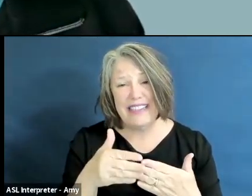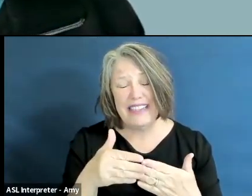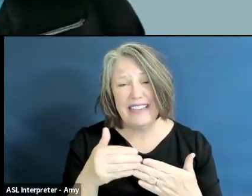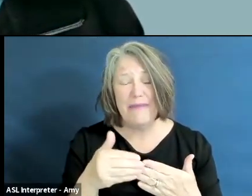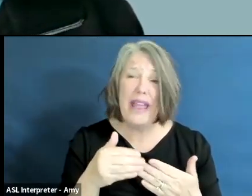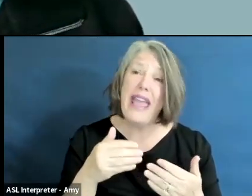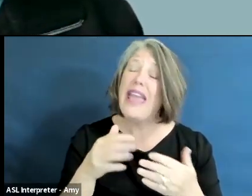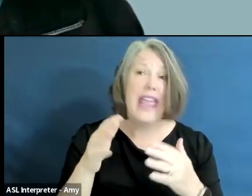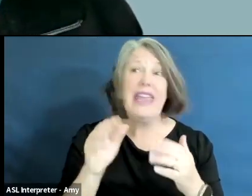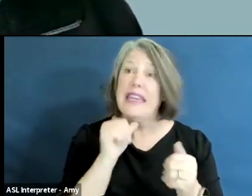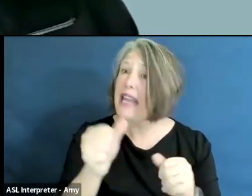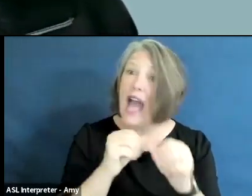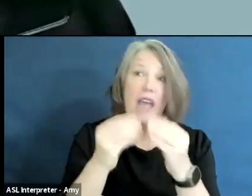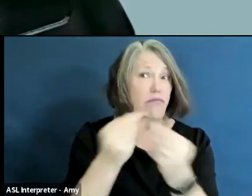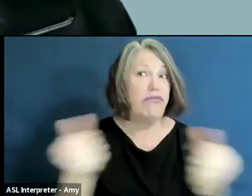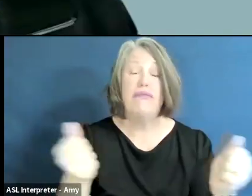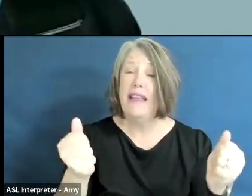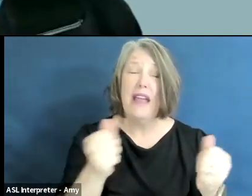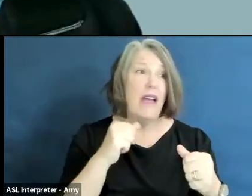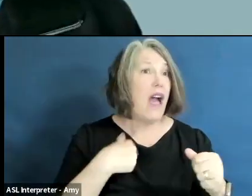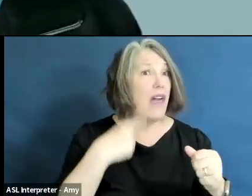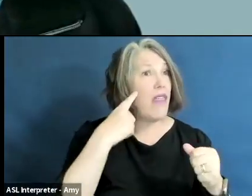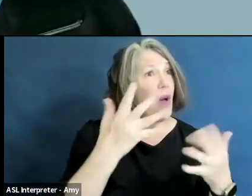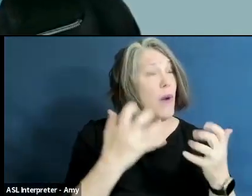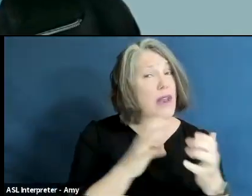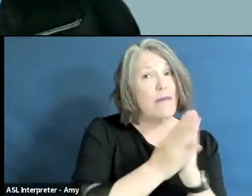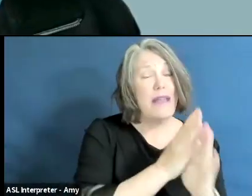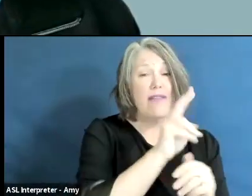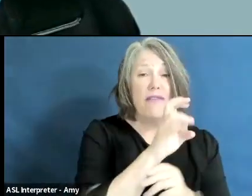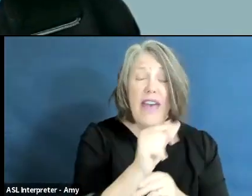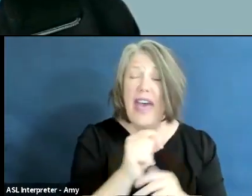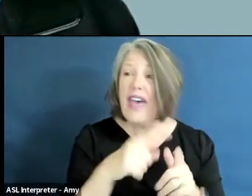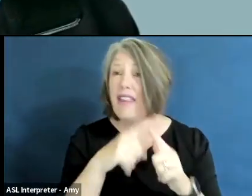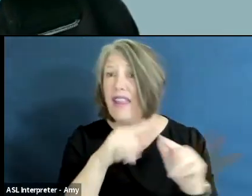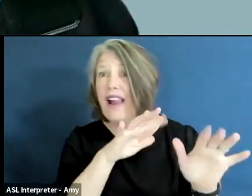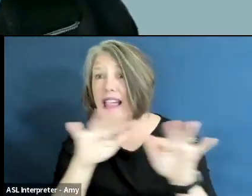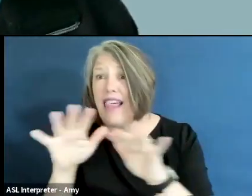my fashion designer phase, and my high powered lawyer phase.